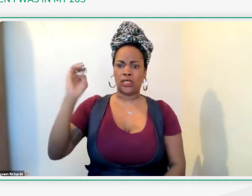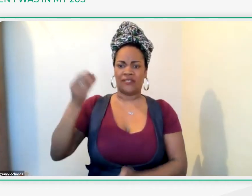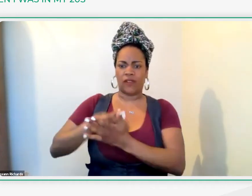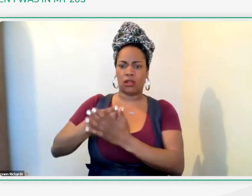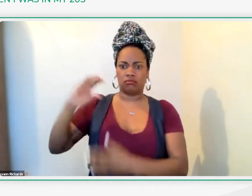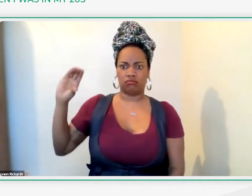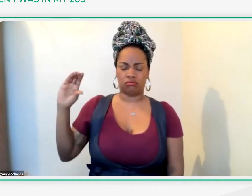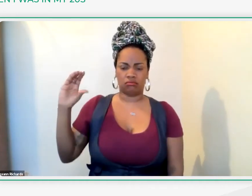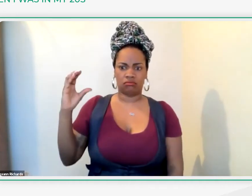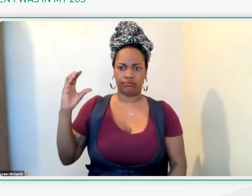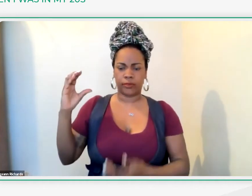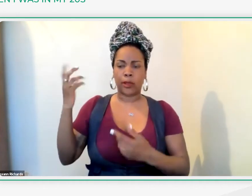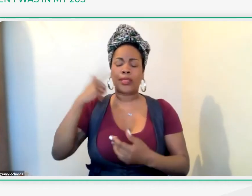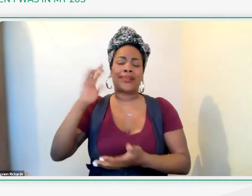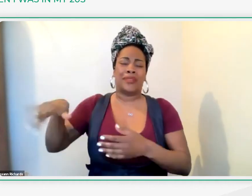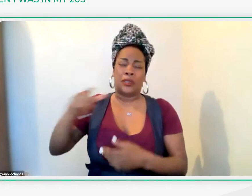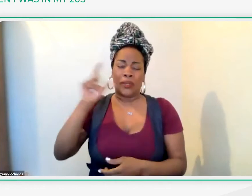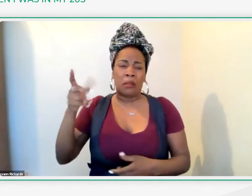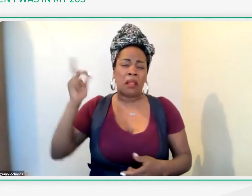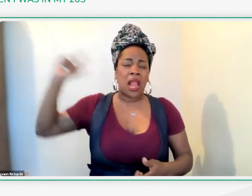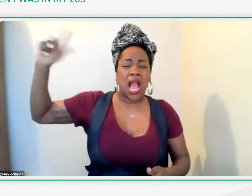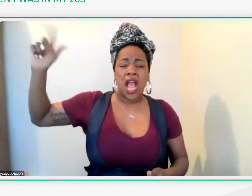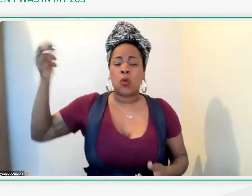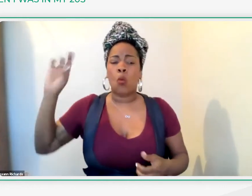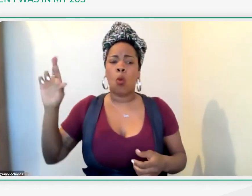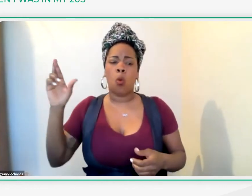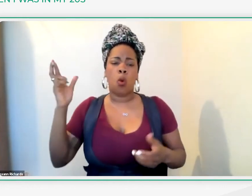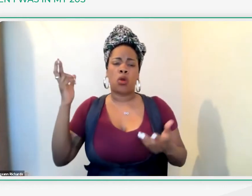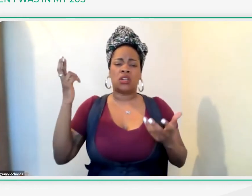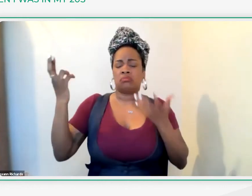have regrets about not having an emergency fund.